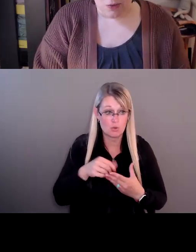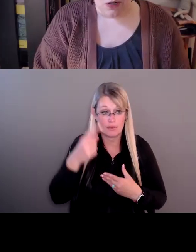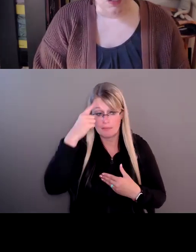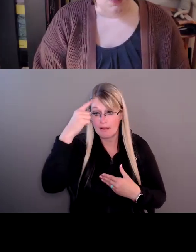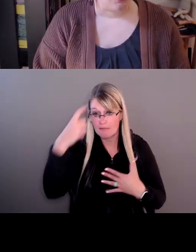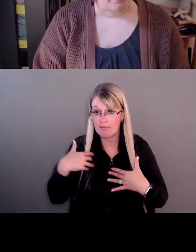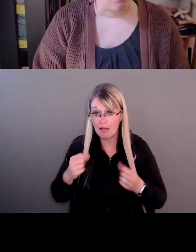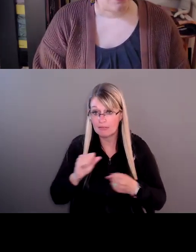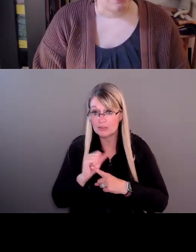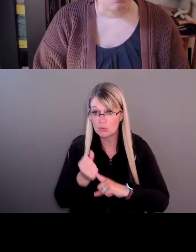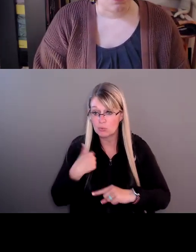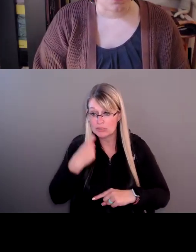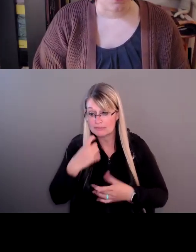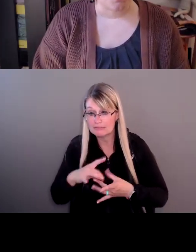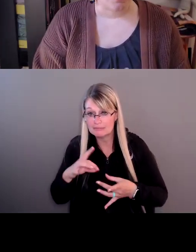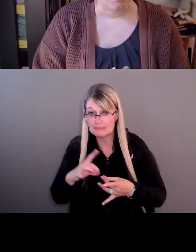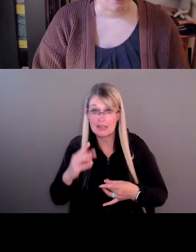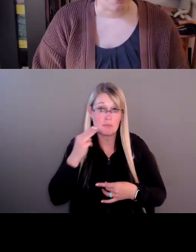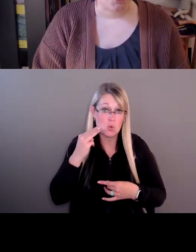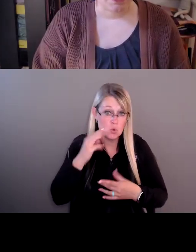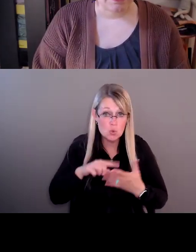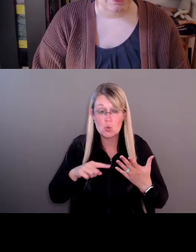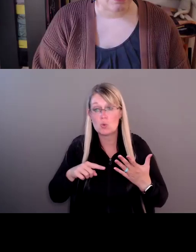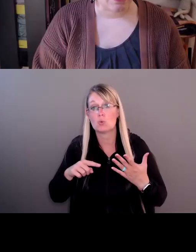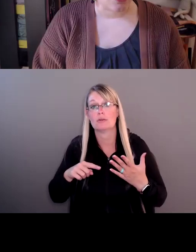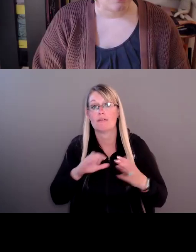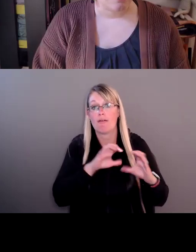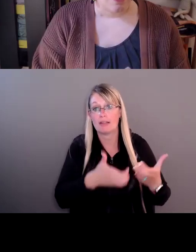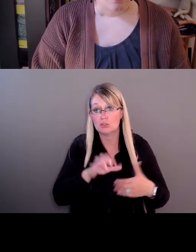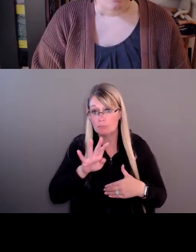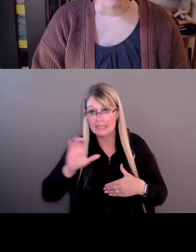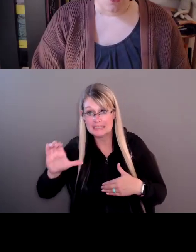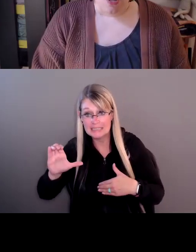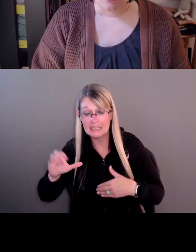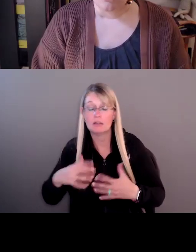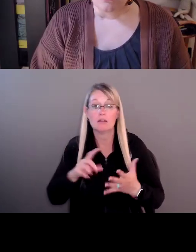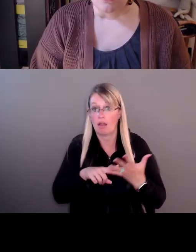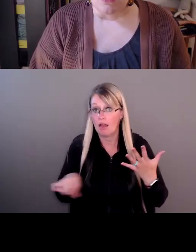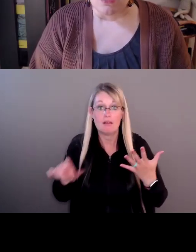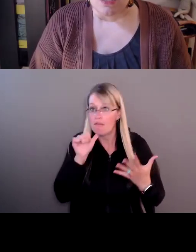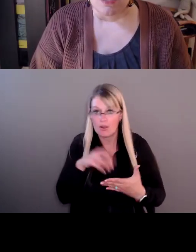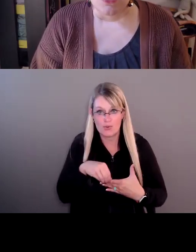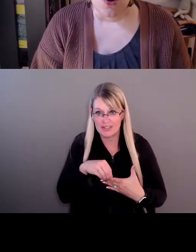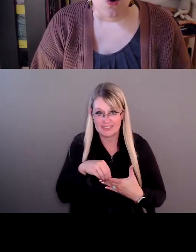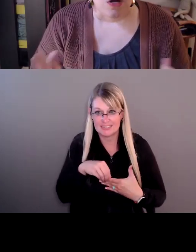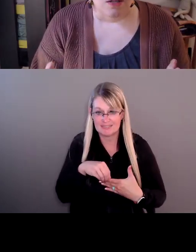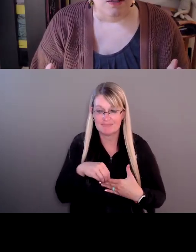we talked about earlier, things like mood disorders and cluster conditions and so on. So